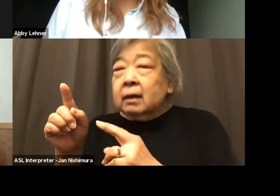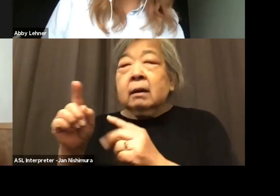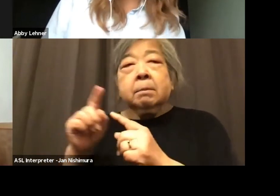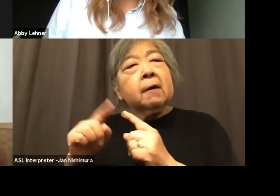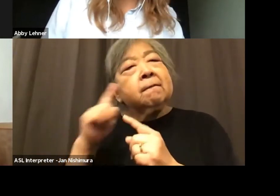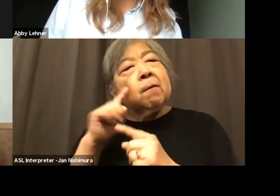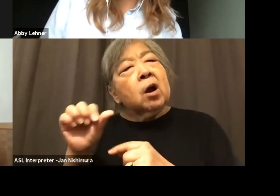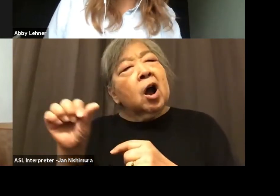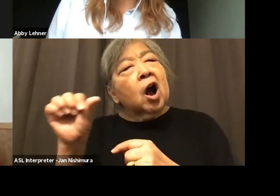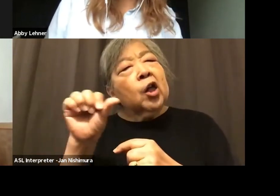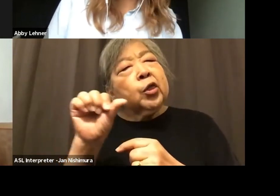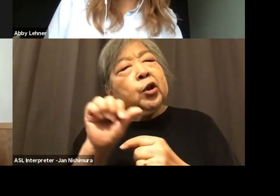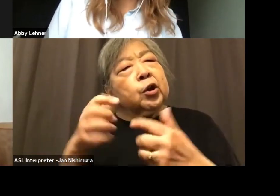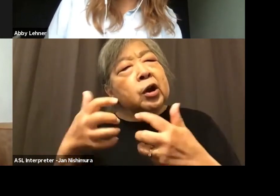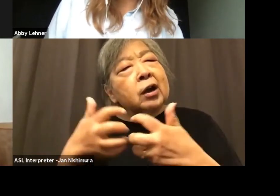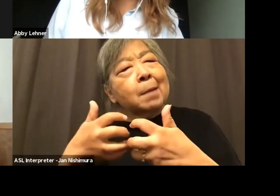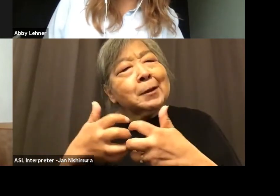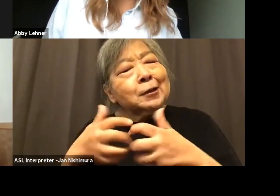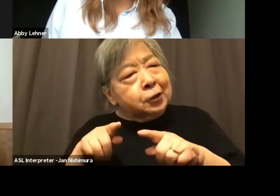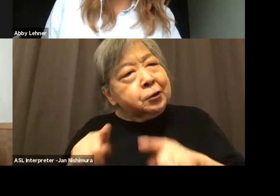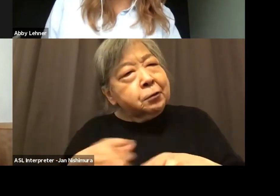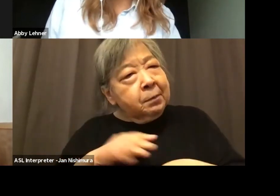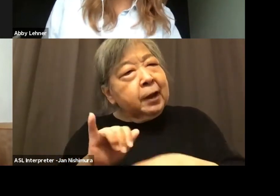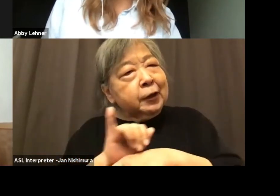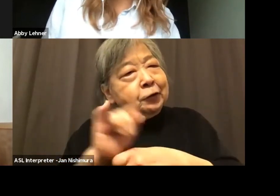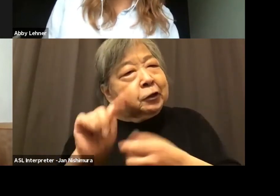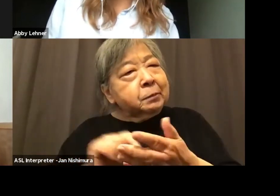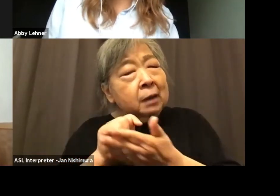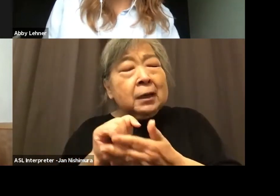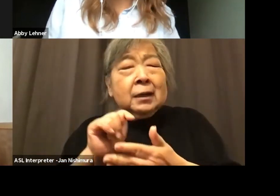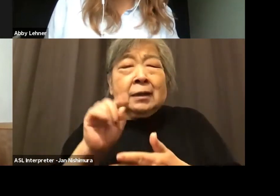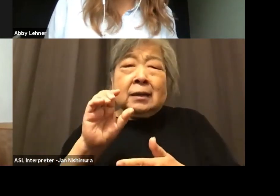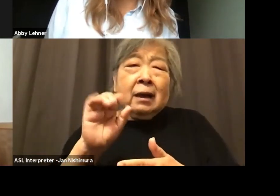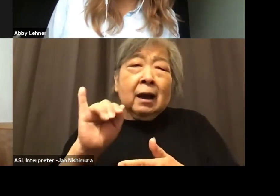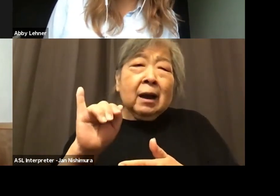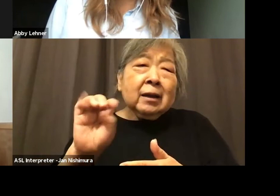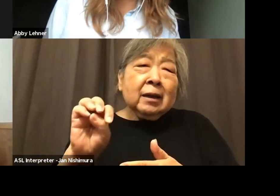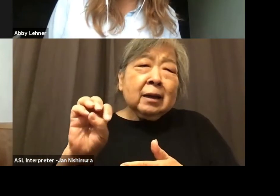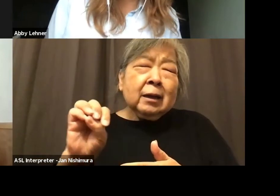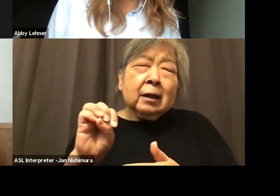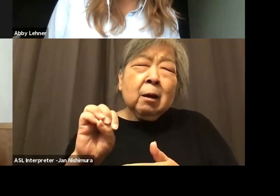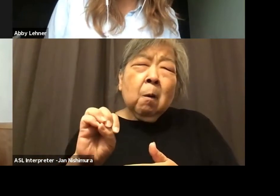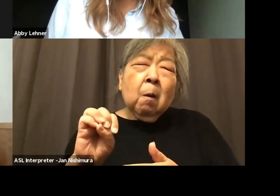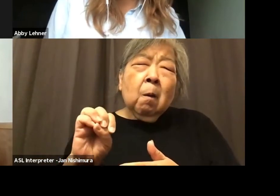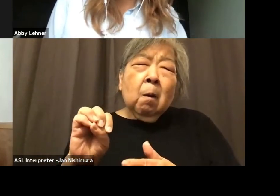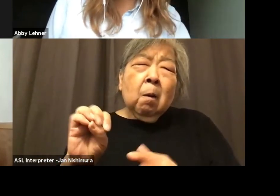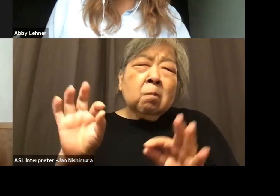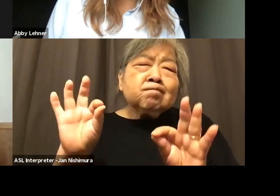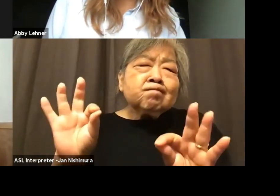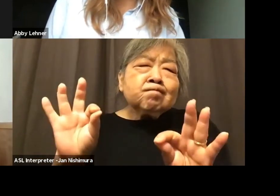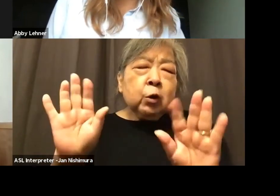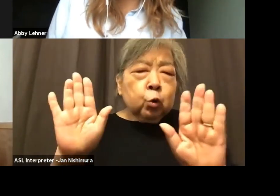the entirety of my internship went, CIEE was super, super great at making sure I had equal access to all the